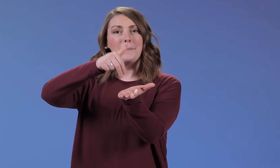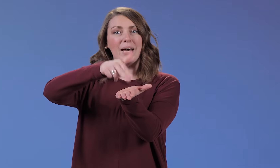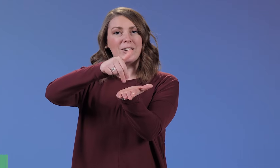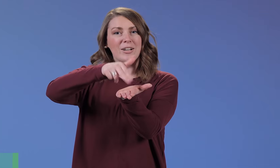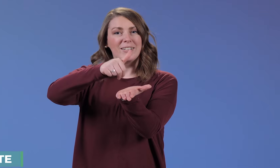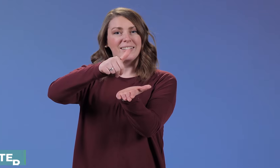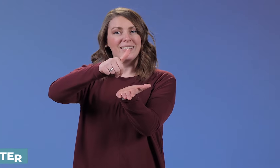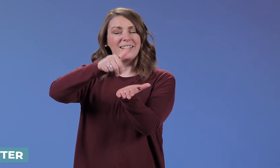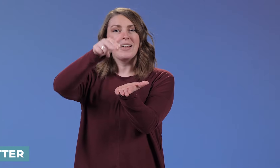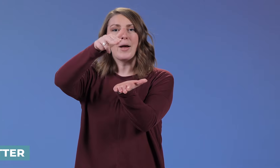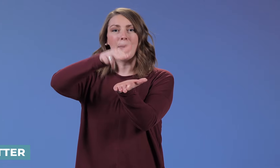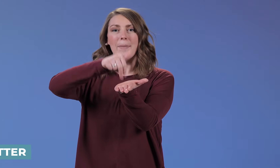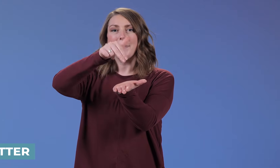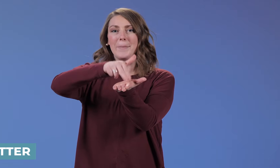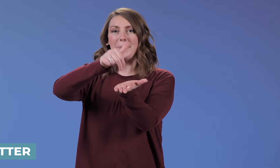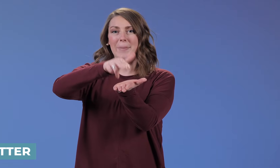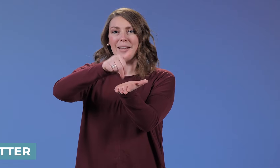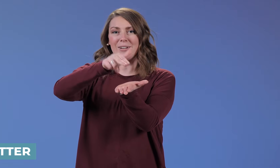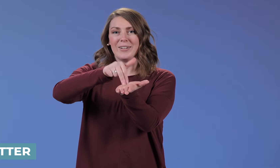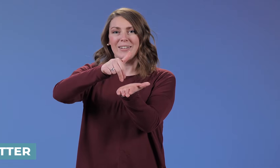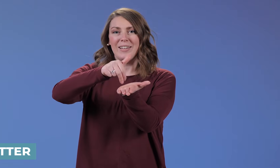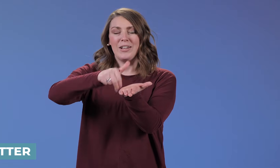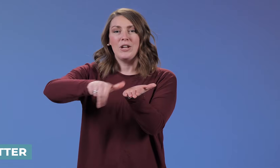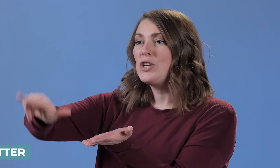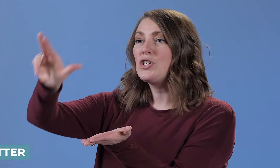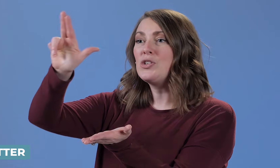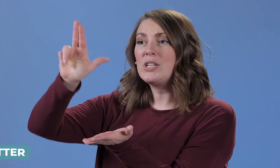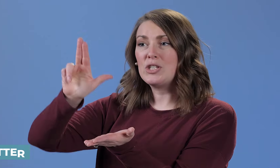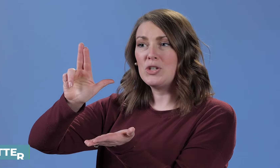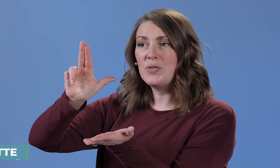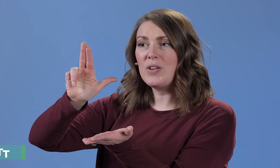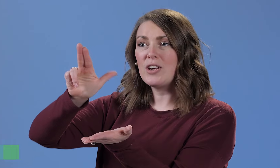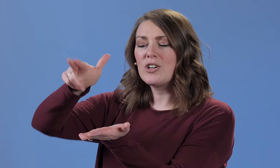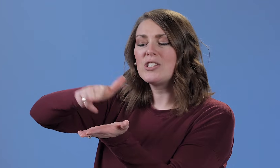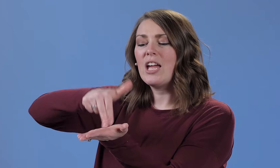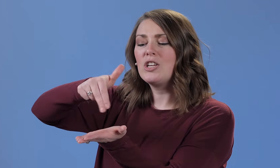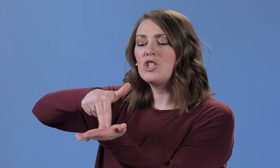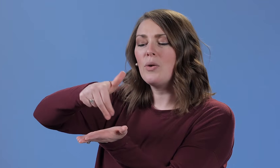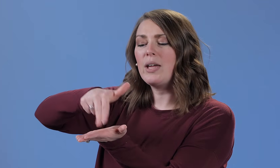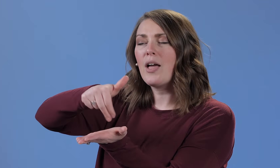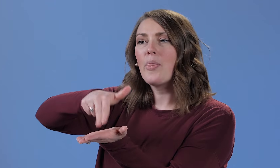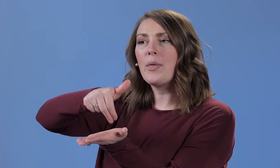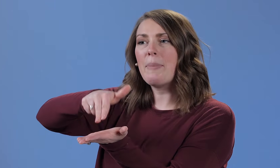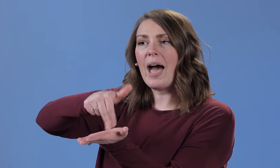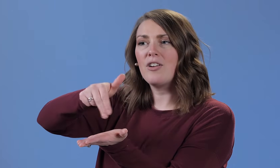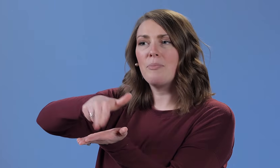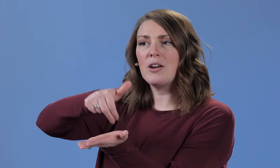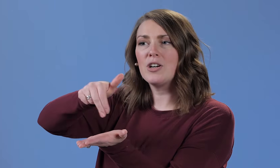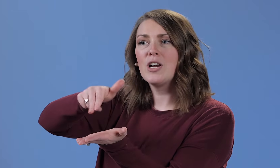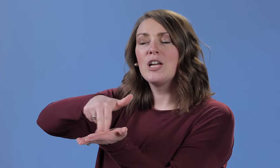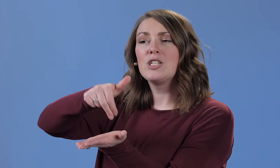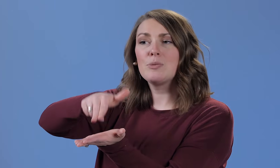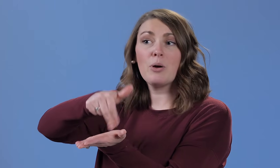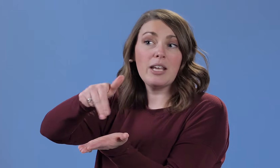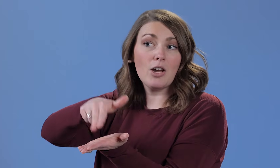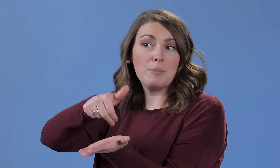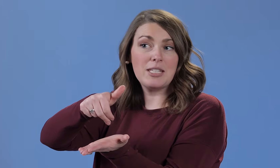BUTTER BUTTER You're using two fingers and showing the pad of butter spreading on a piece